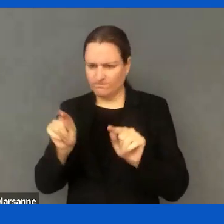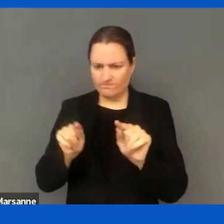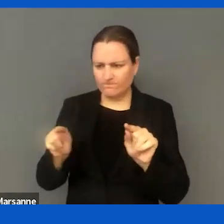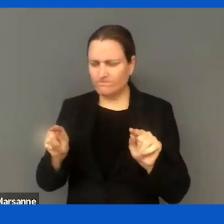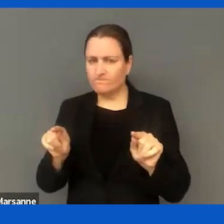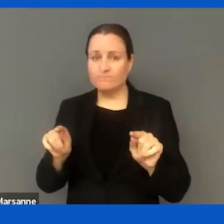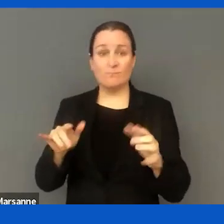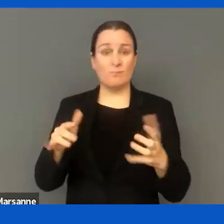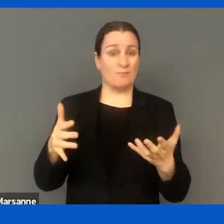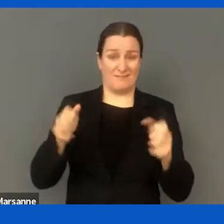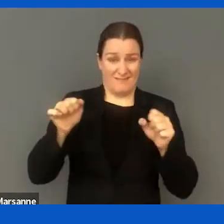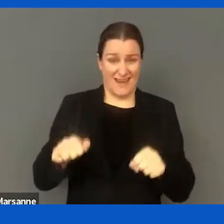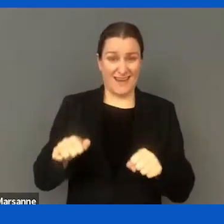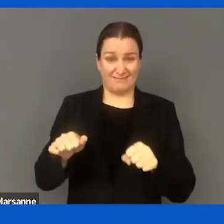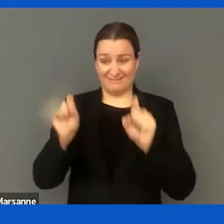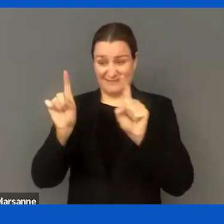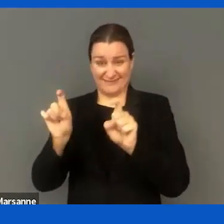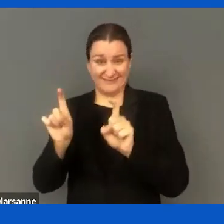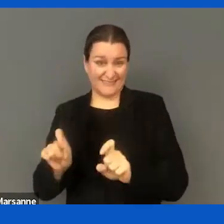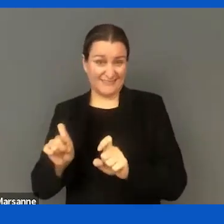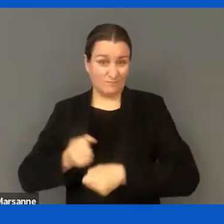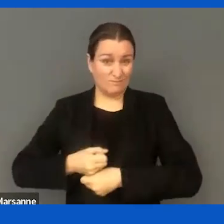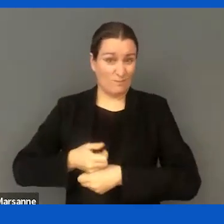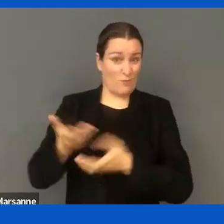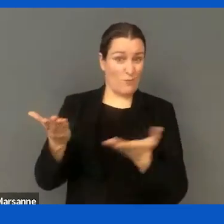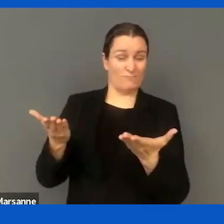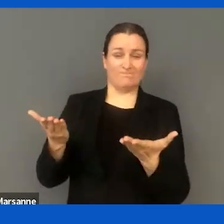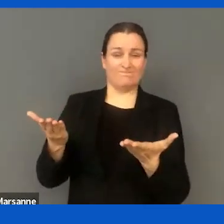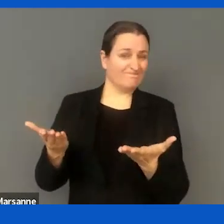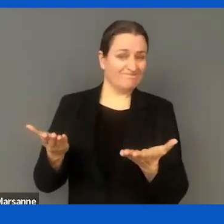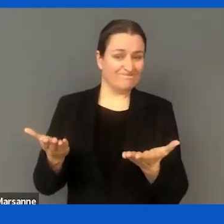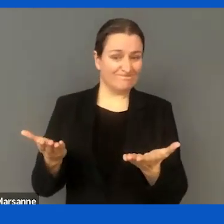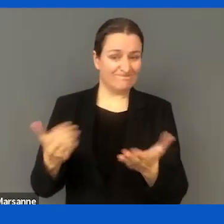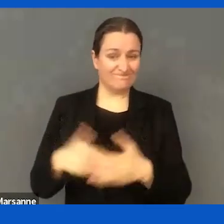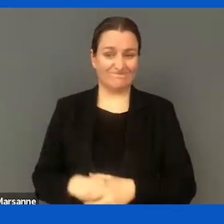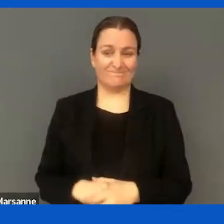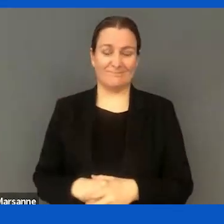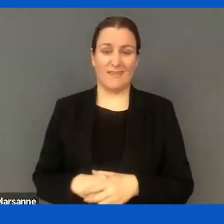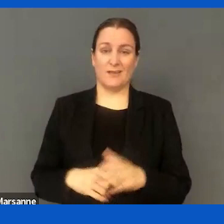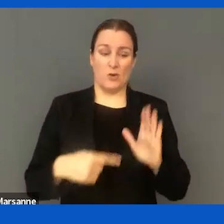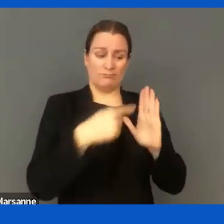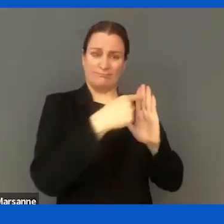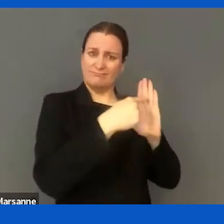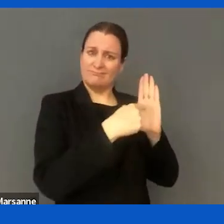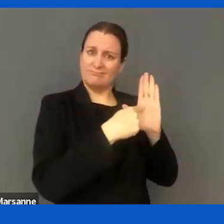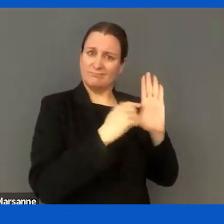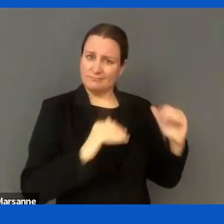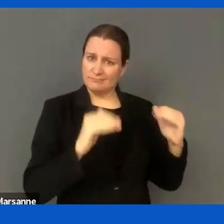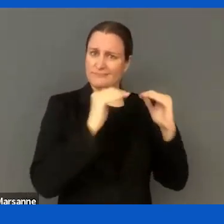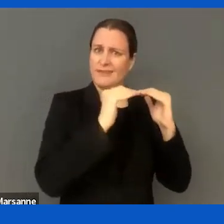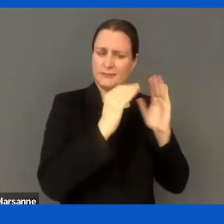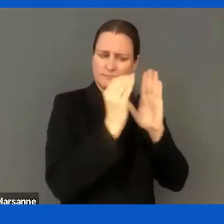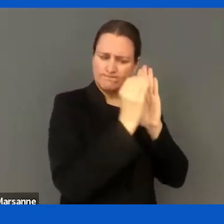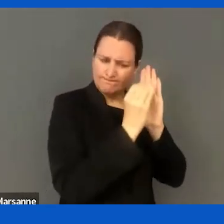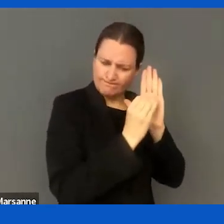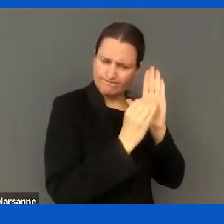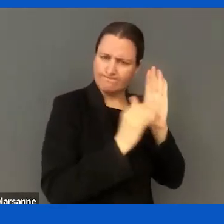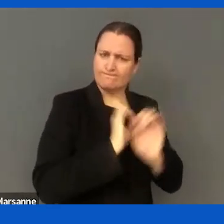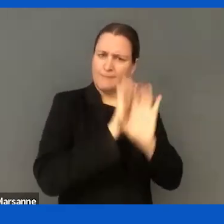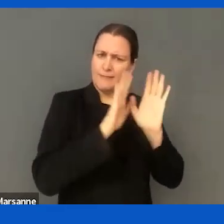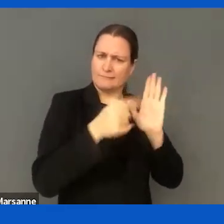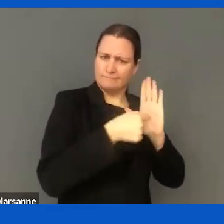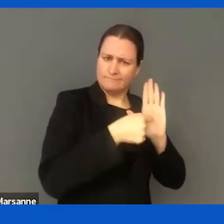the criteria inside of the standard. So this also make clear that if no tool